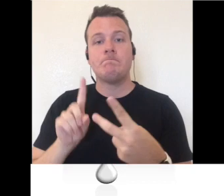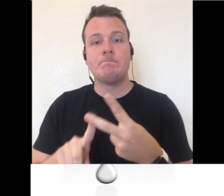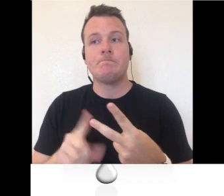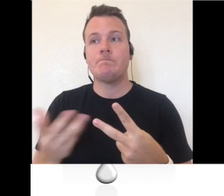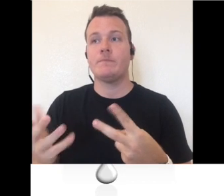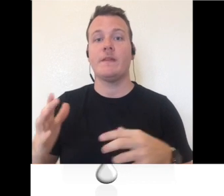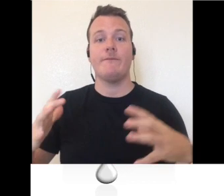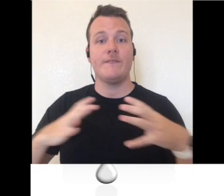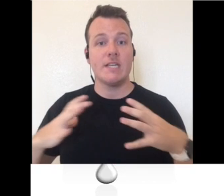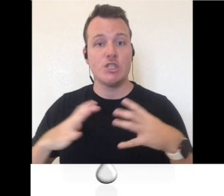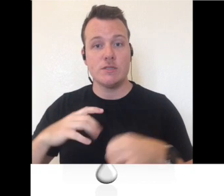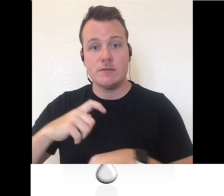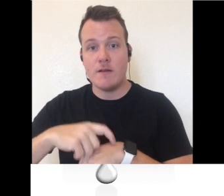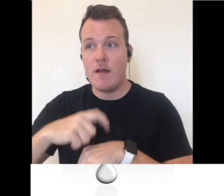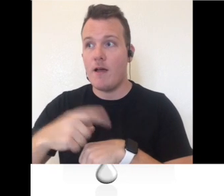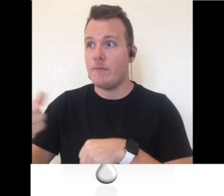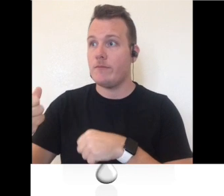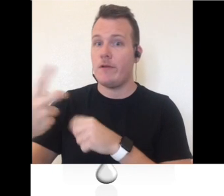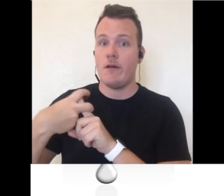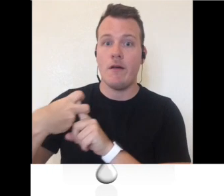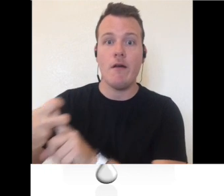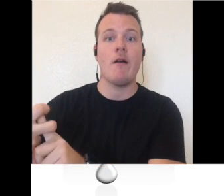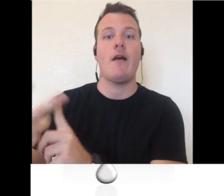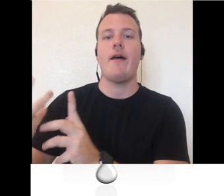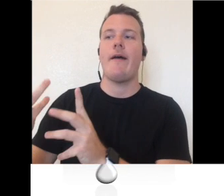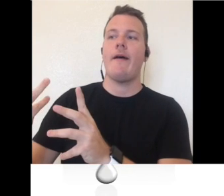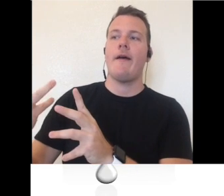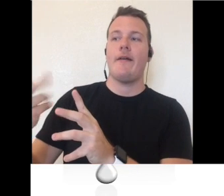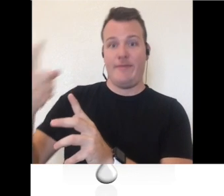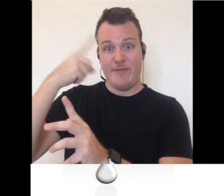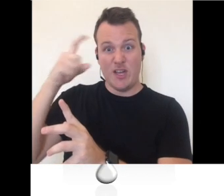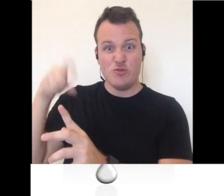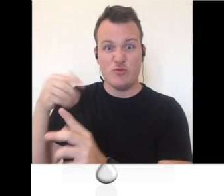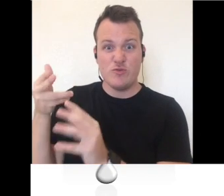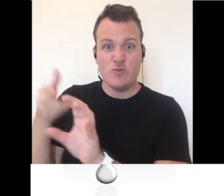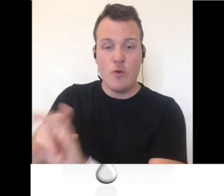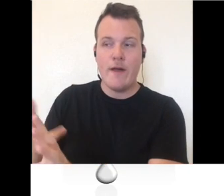make the soccer game that night. You might not be able to go on vacation when